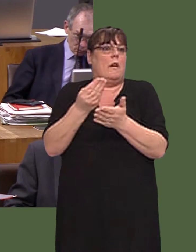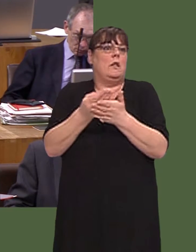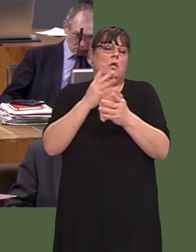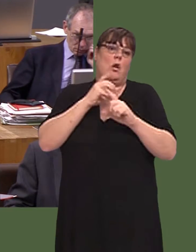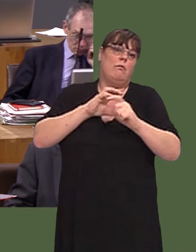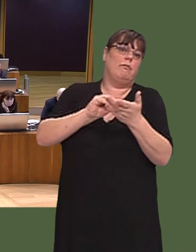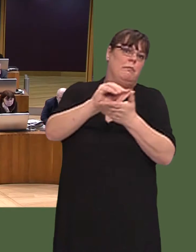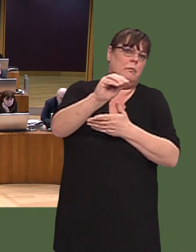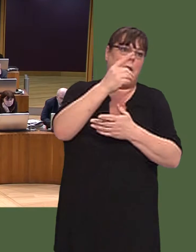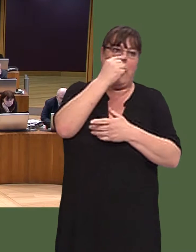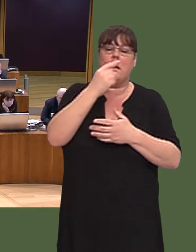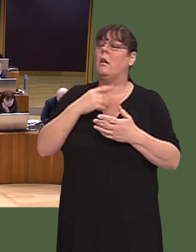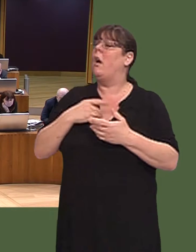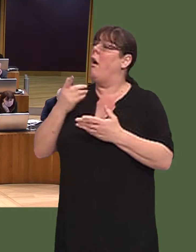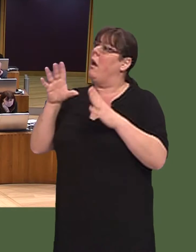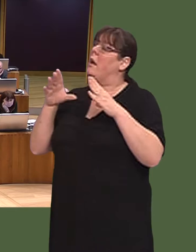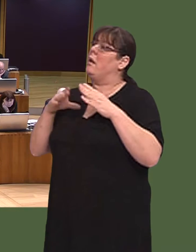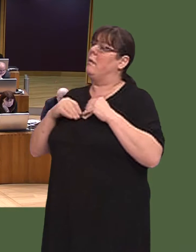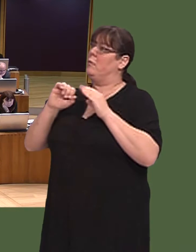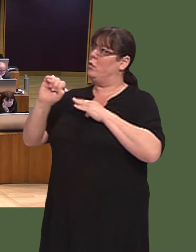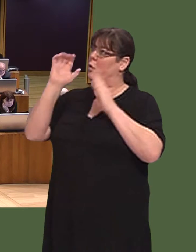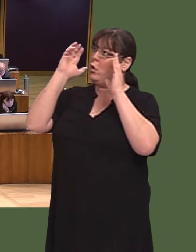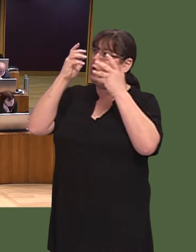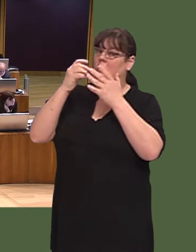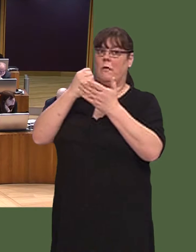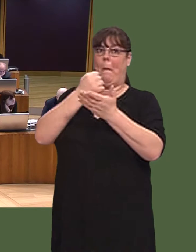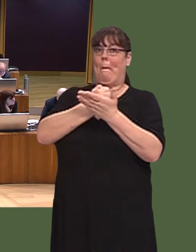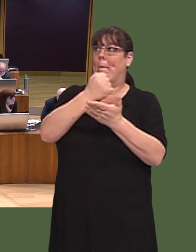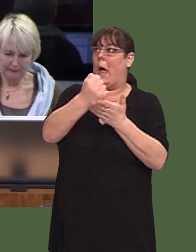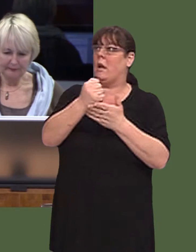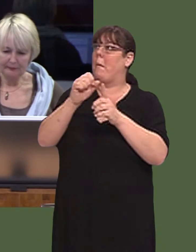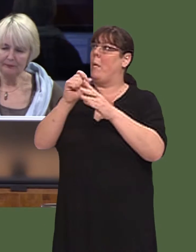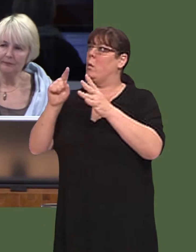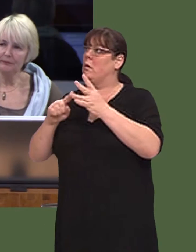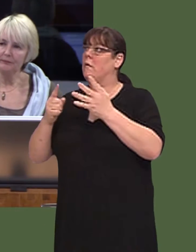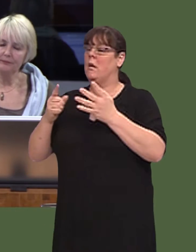Leanne Wood: I share your concern about the post offices and banks, and thereís a real